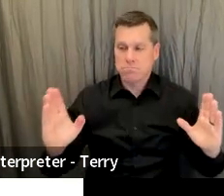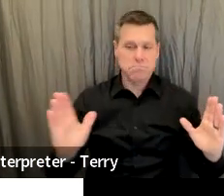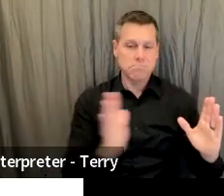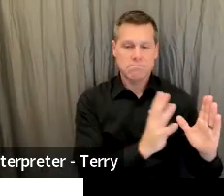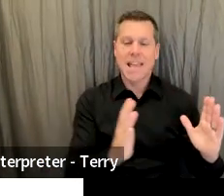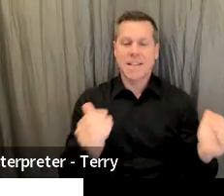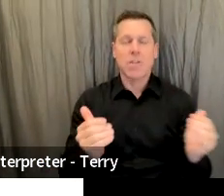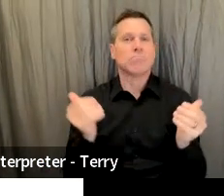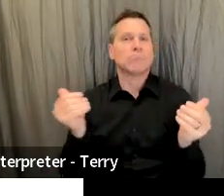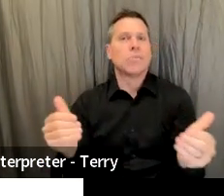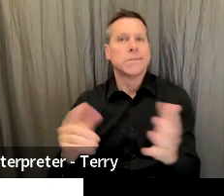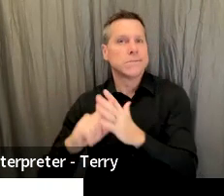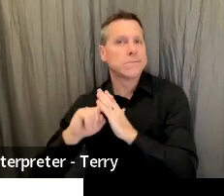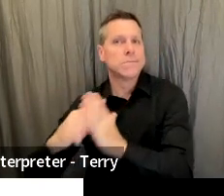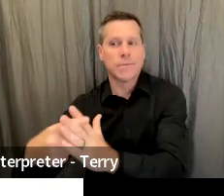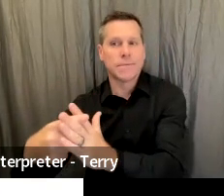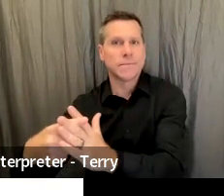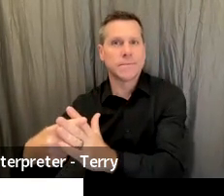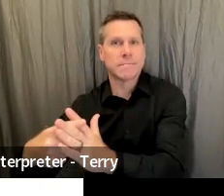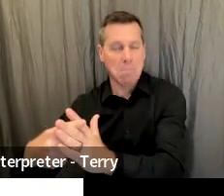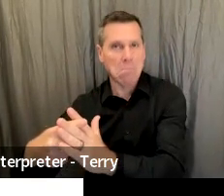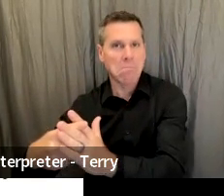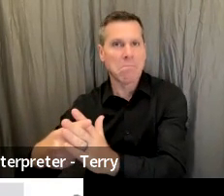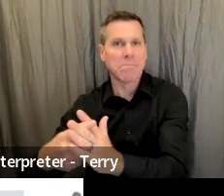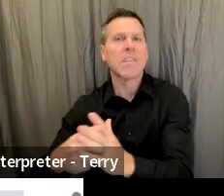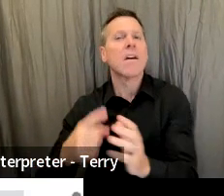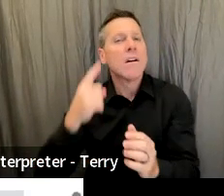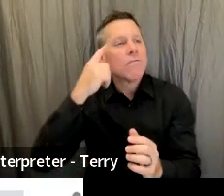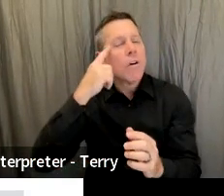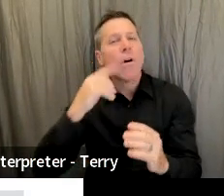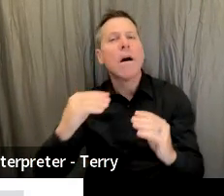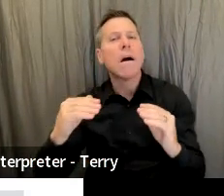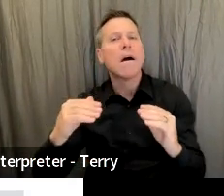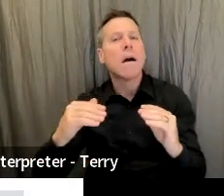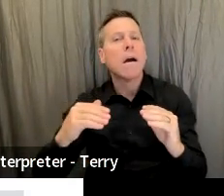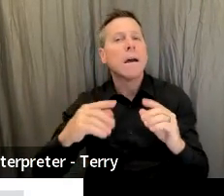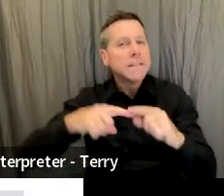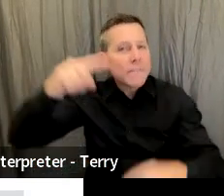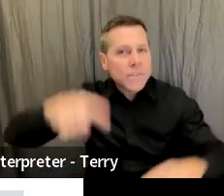with best practices for equity diversion diversity and inclusion.